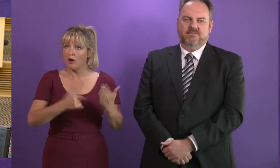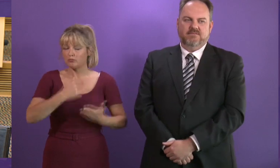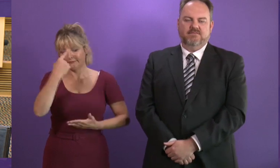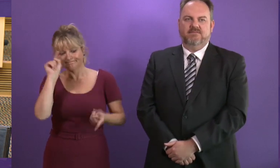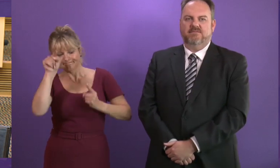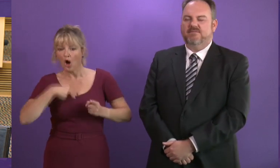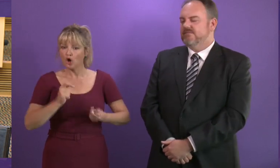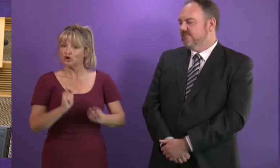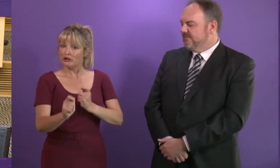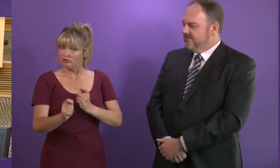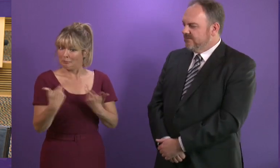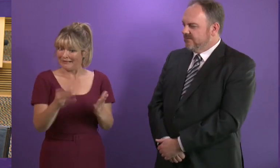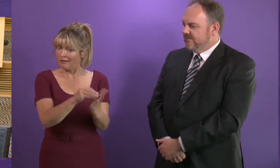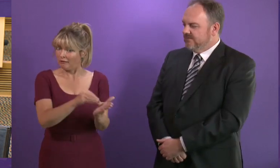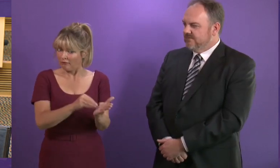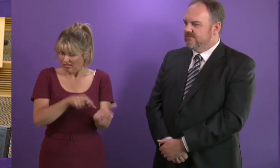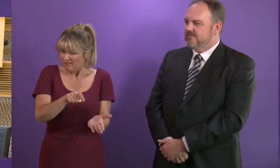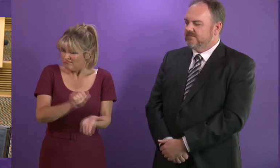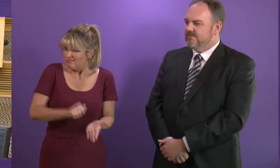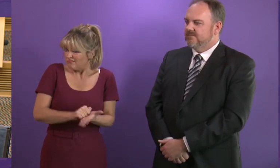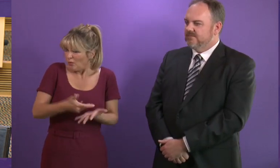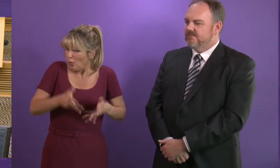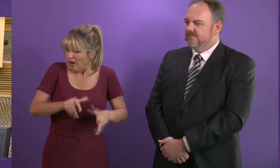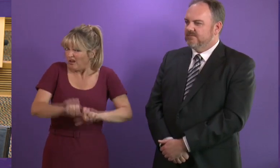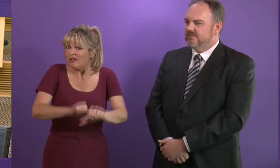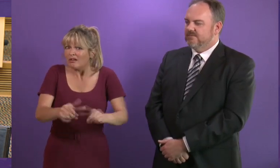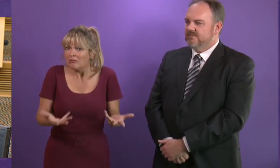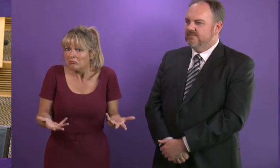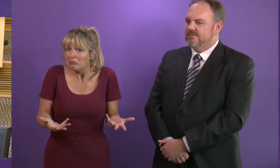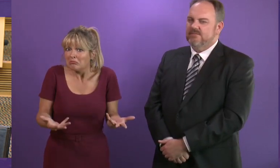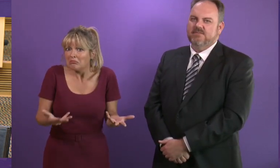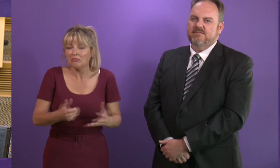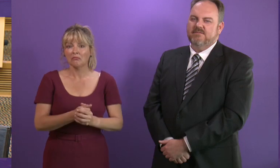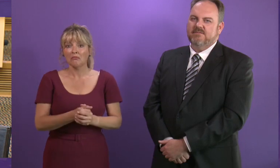that is the right and proper way to have proceeded. The assessments that we have in place in our